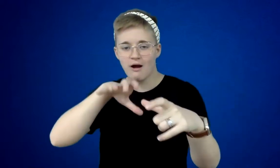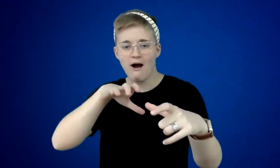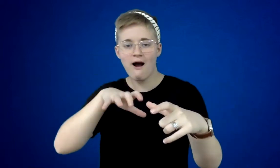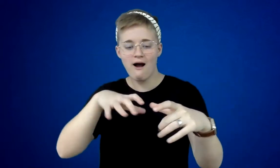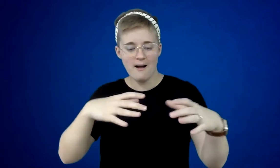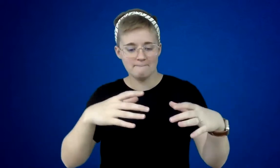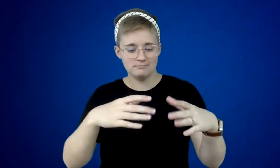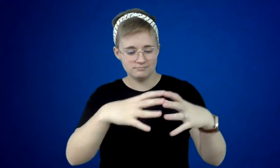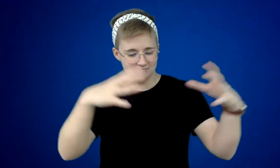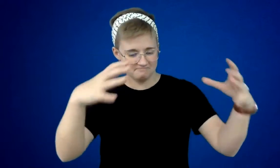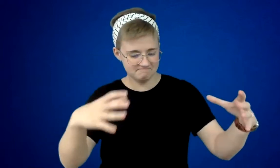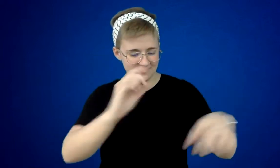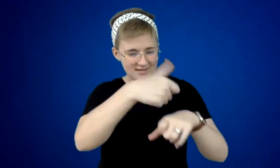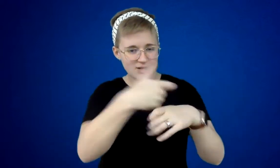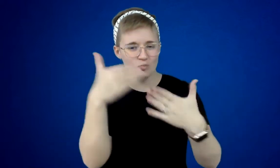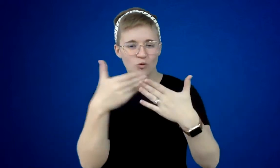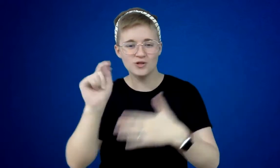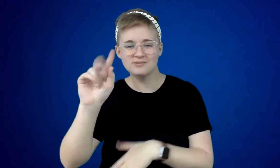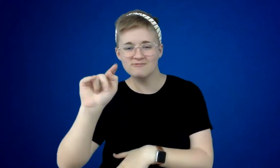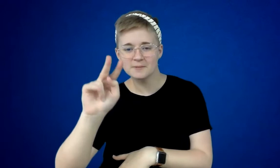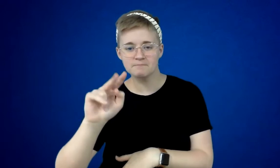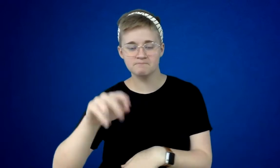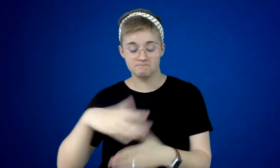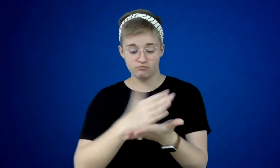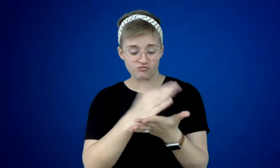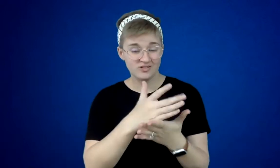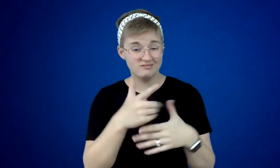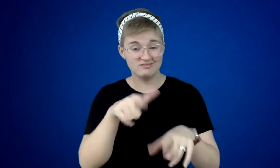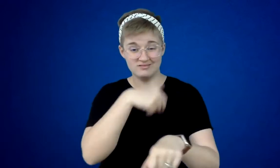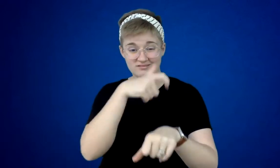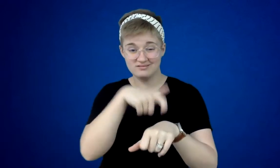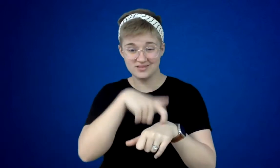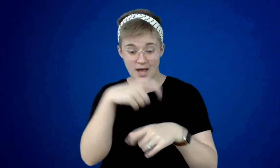He boiled the macaroni too long and a lot of it stuck to the pan, so there weren’t